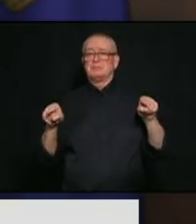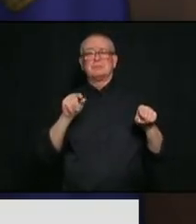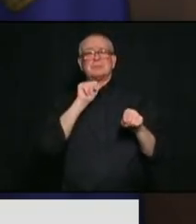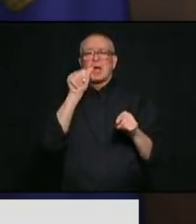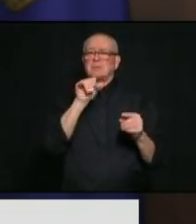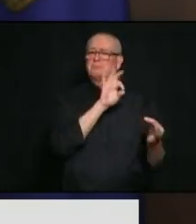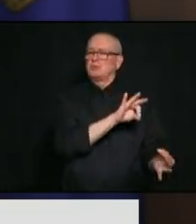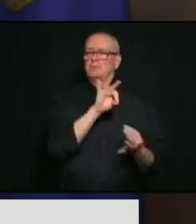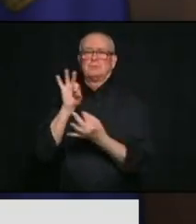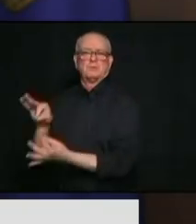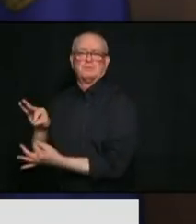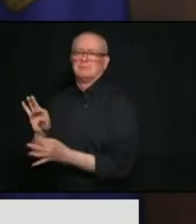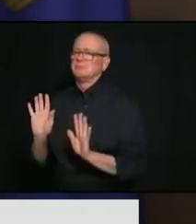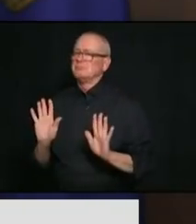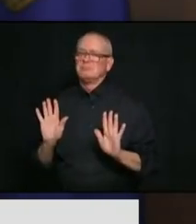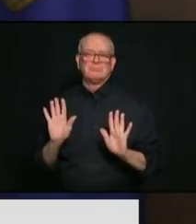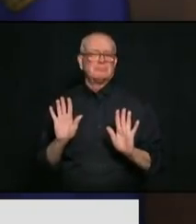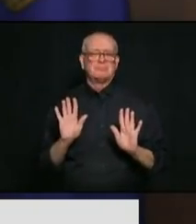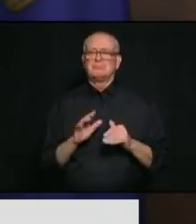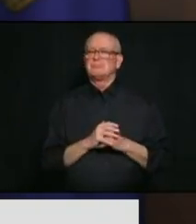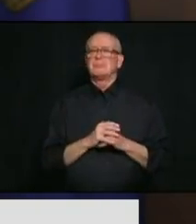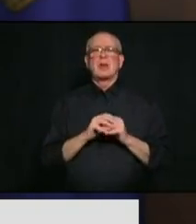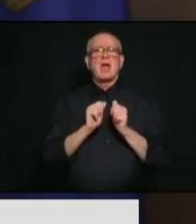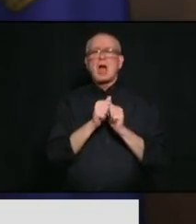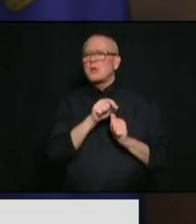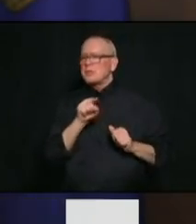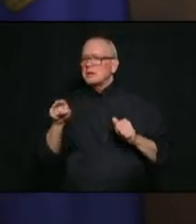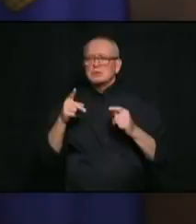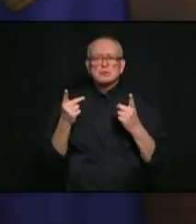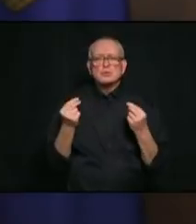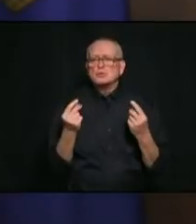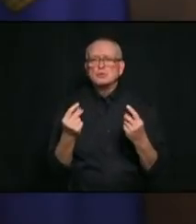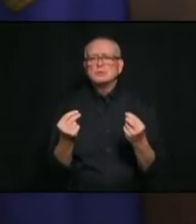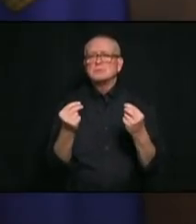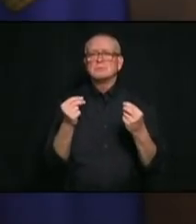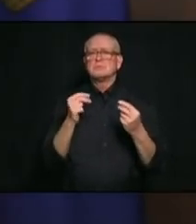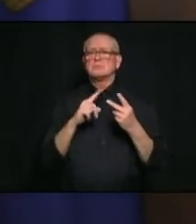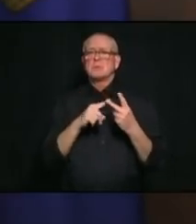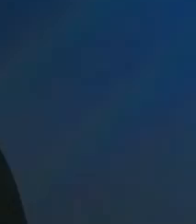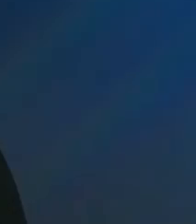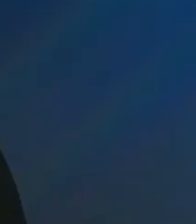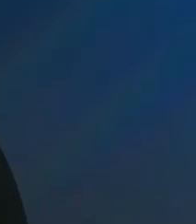HOW MANY DIED, AND WHETHER WE OVERWHELM OUR HEALTH-CARE